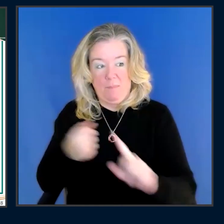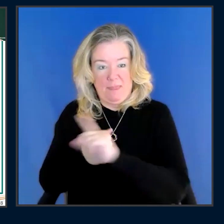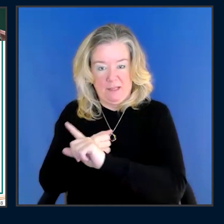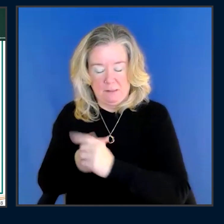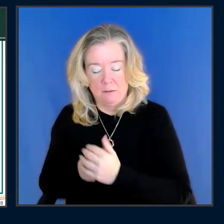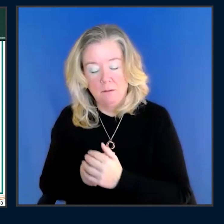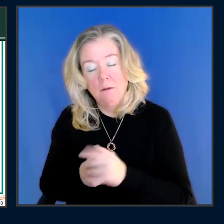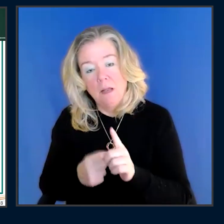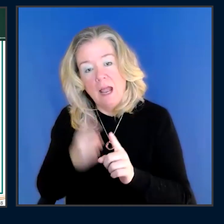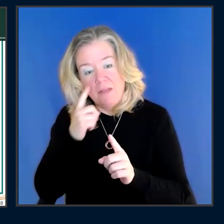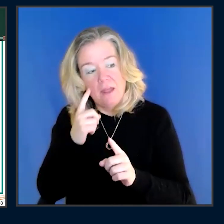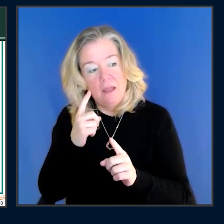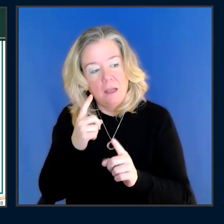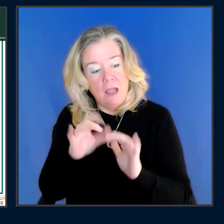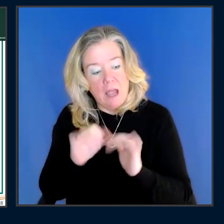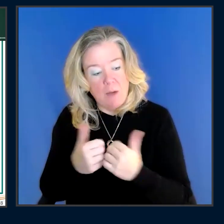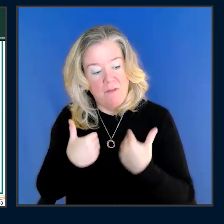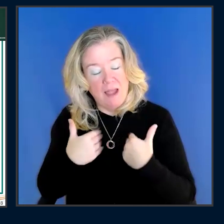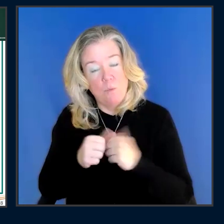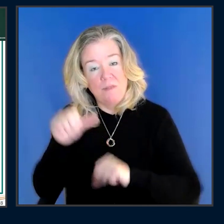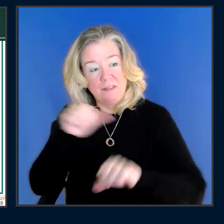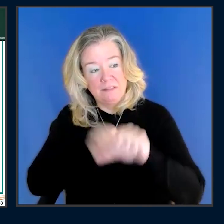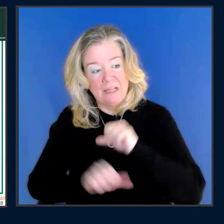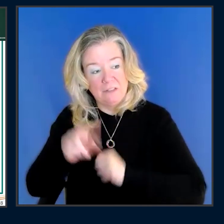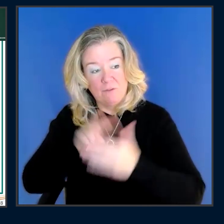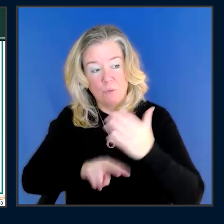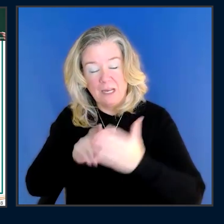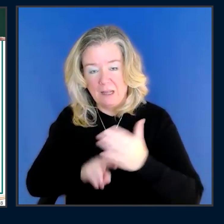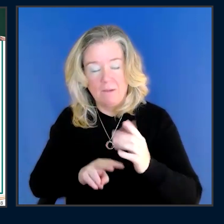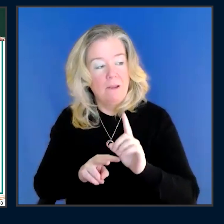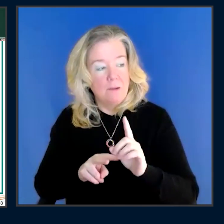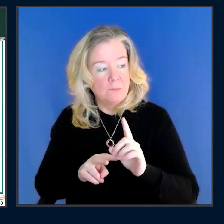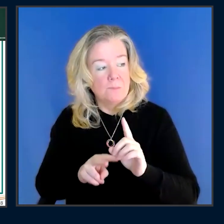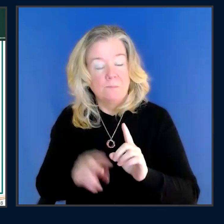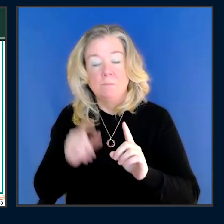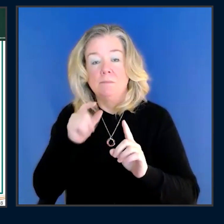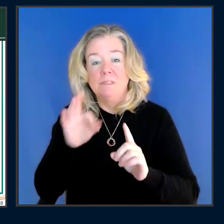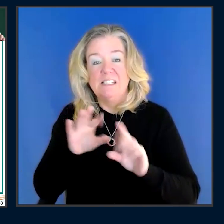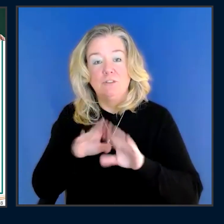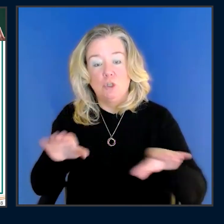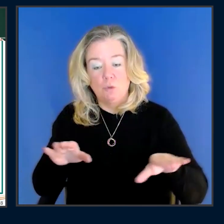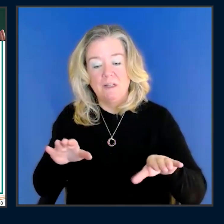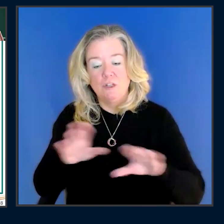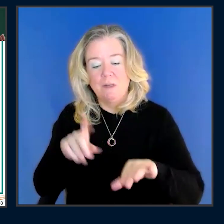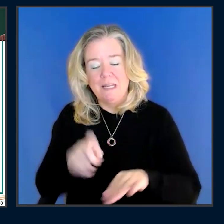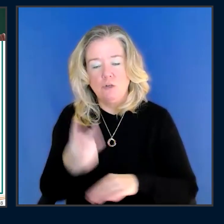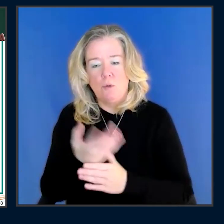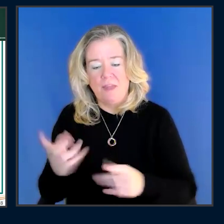I think one a-ha we've had with the science of reading is that if children-- children need two things